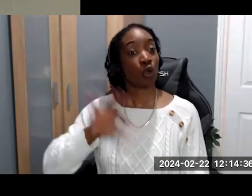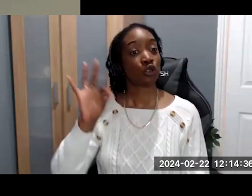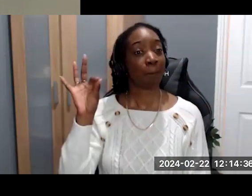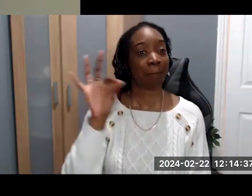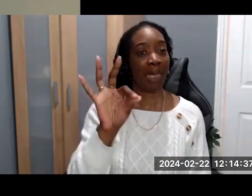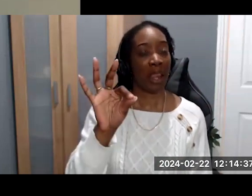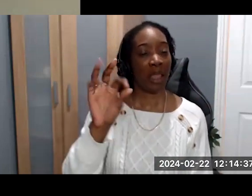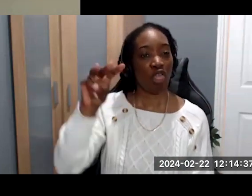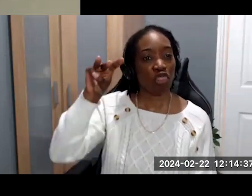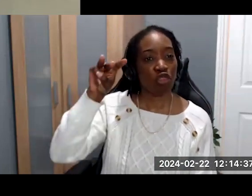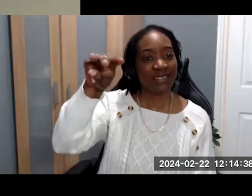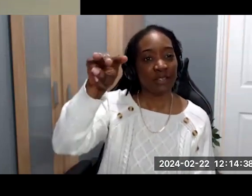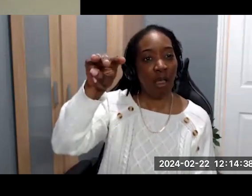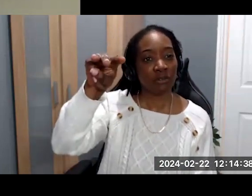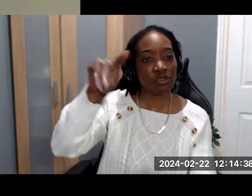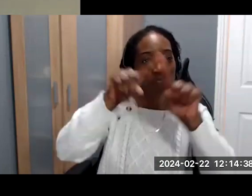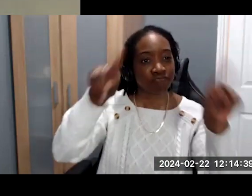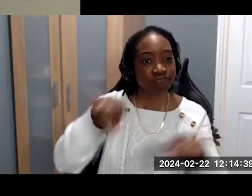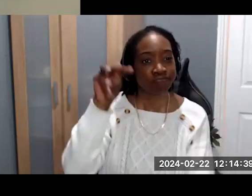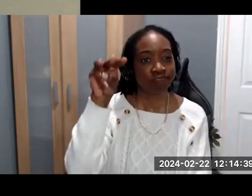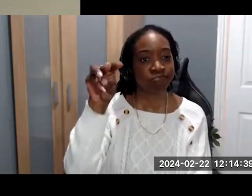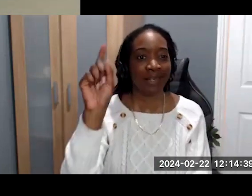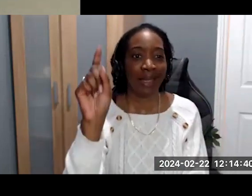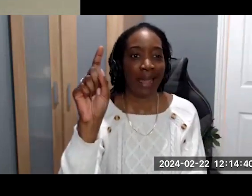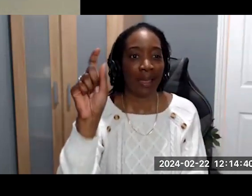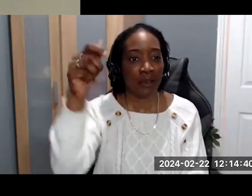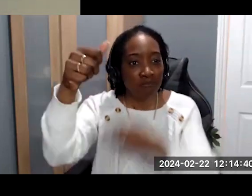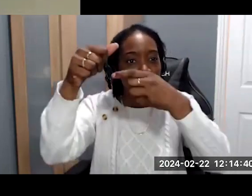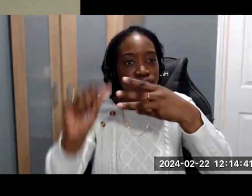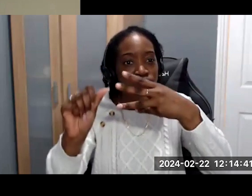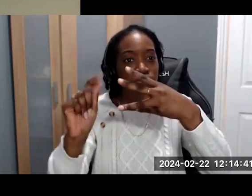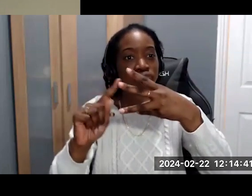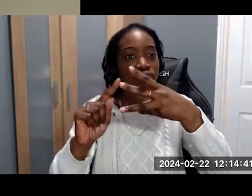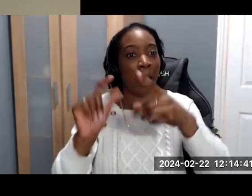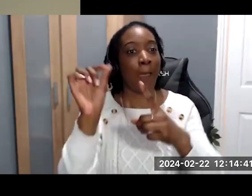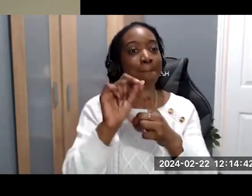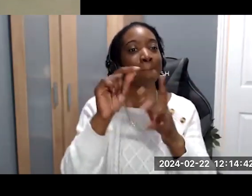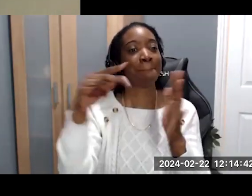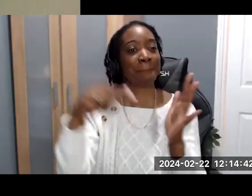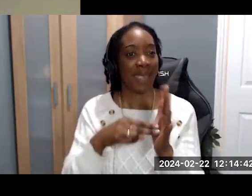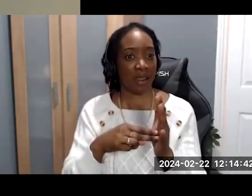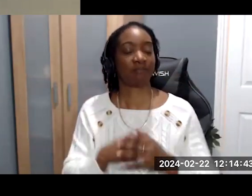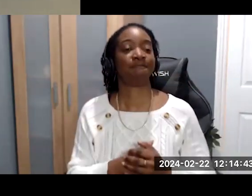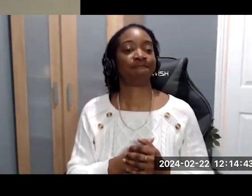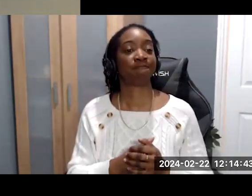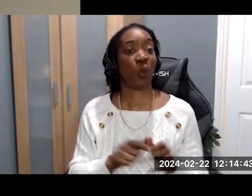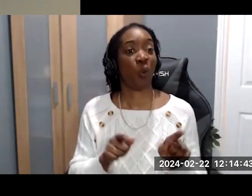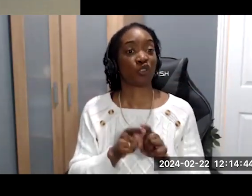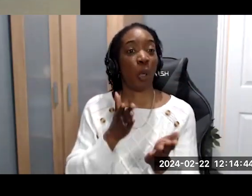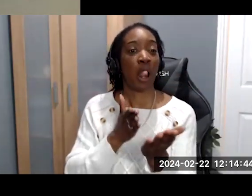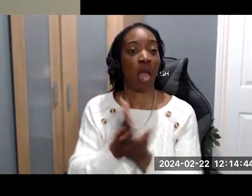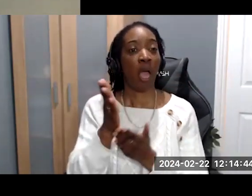as you hover over the video and click pin we also have live captions in both Italian and